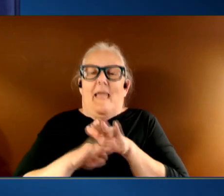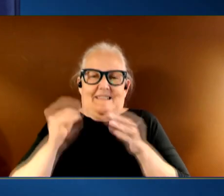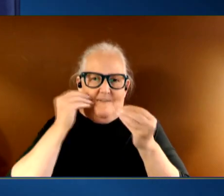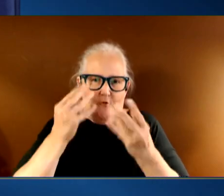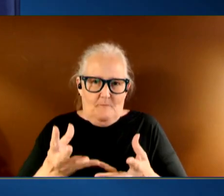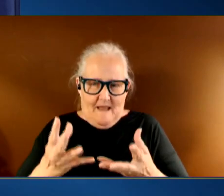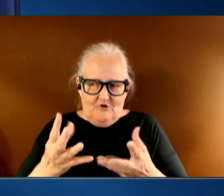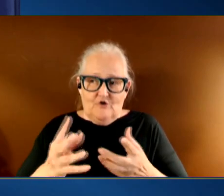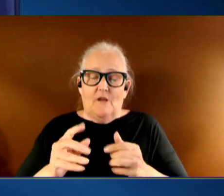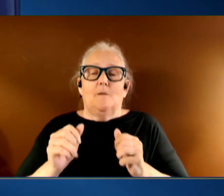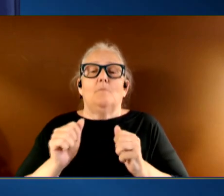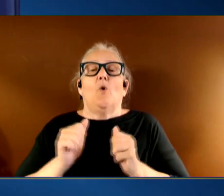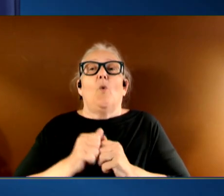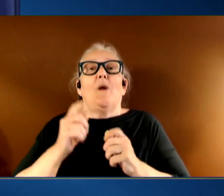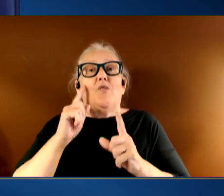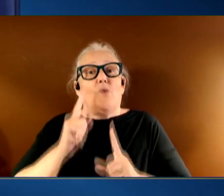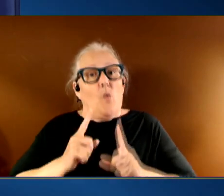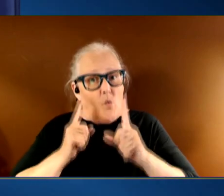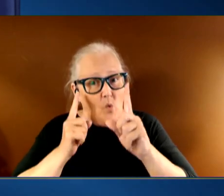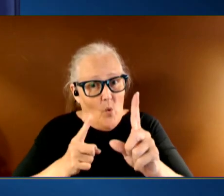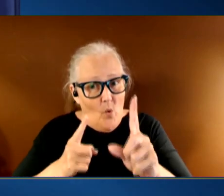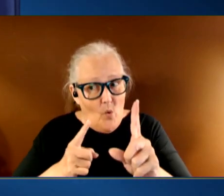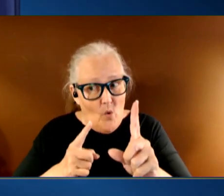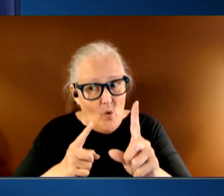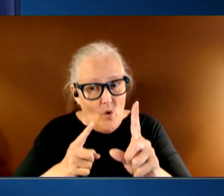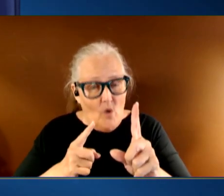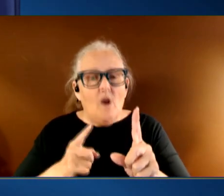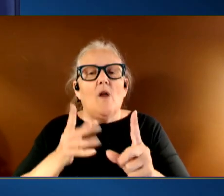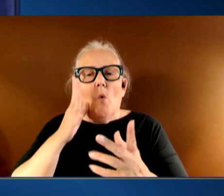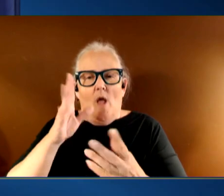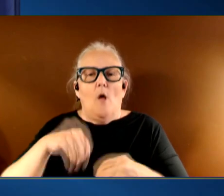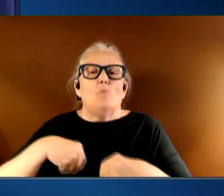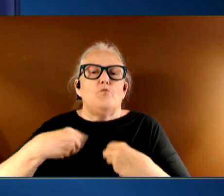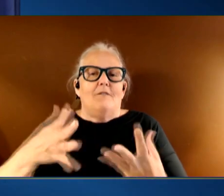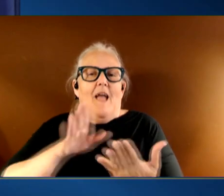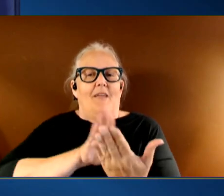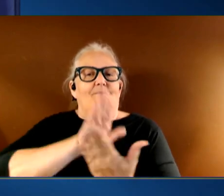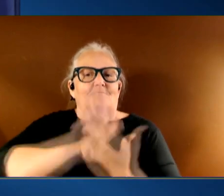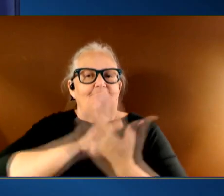ensuring that there's, you know, face to face training, that there's peer to peer training,